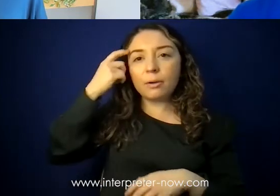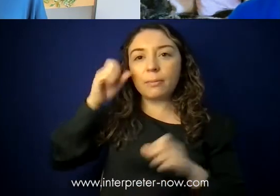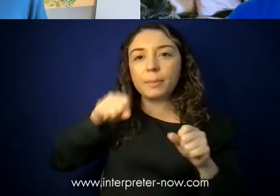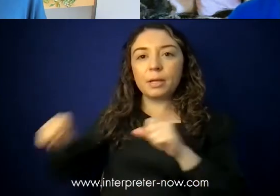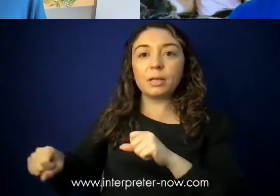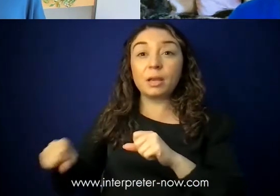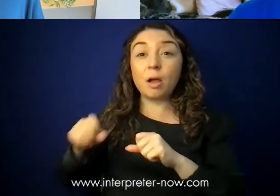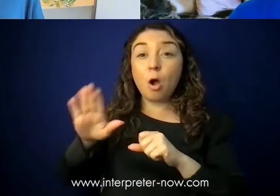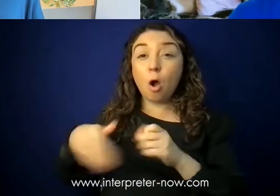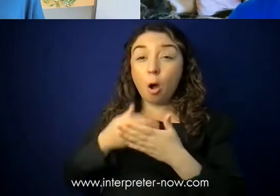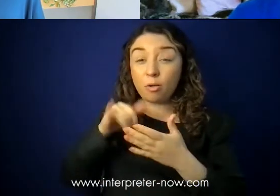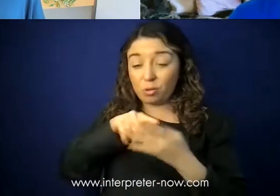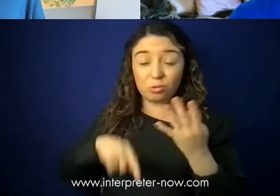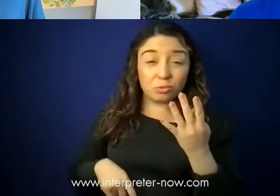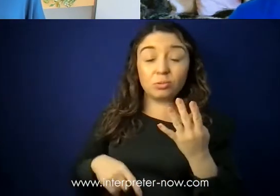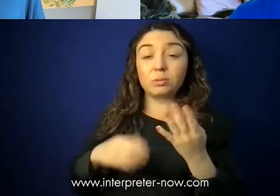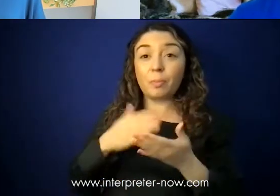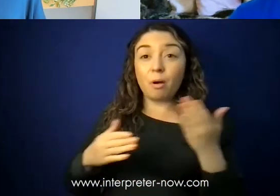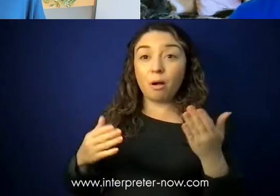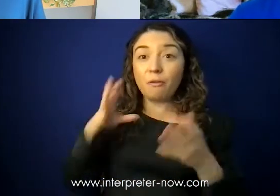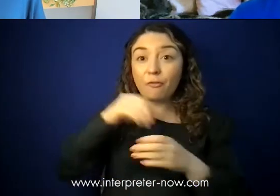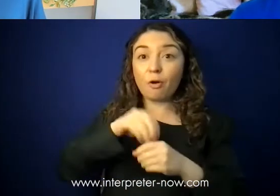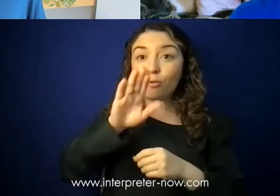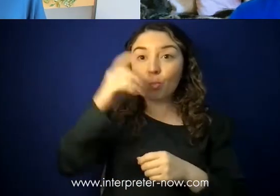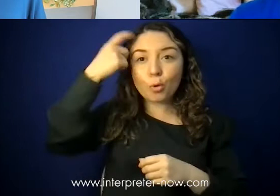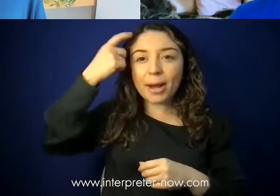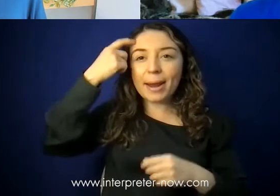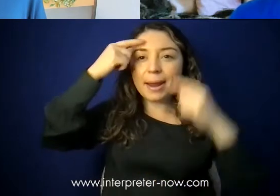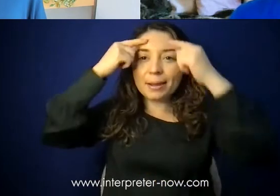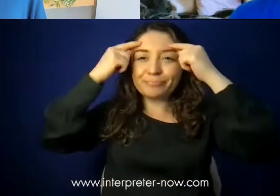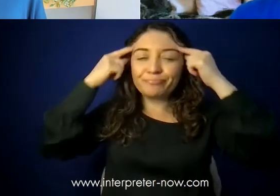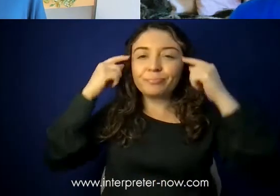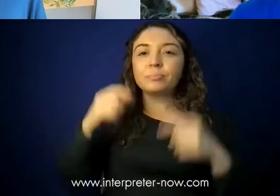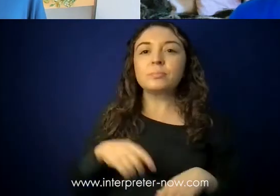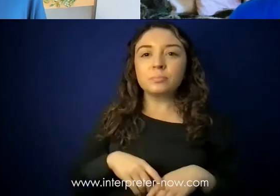They all require the modern part of our brain that is unique to us as humans.